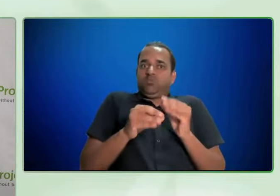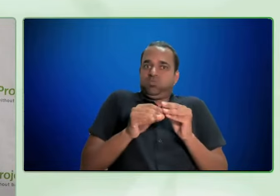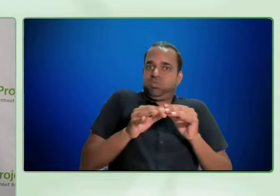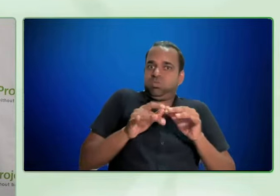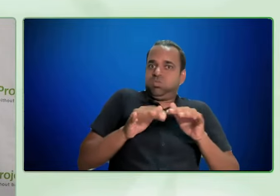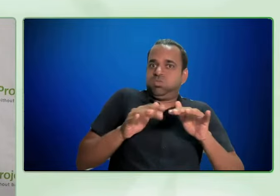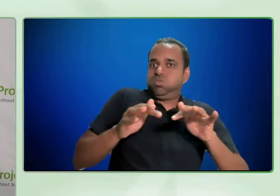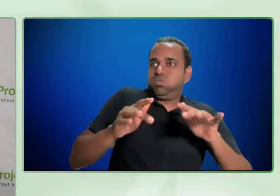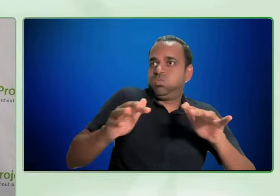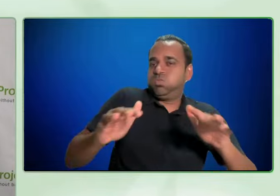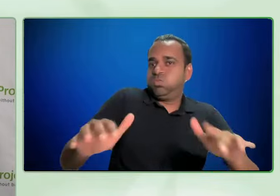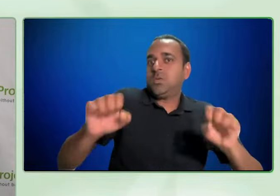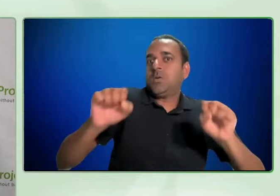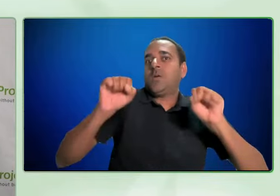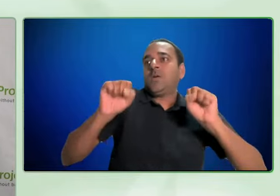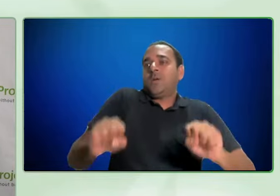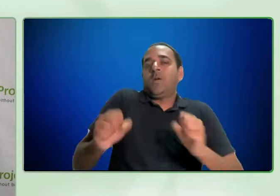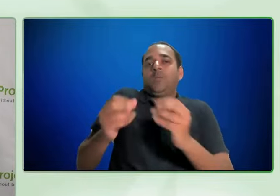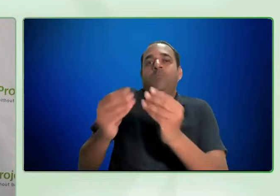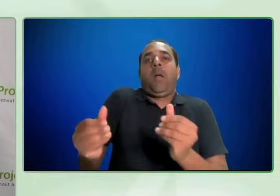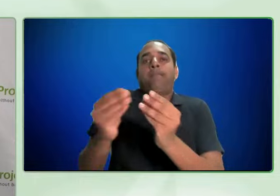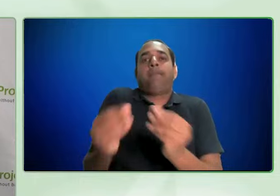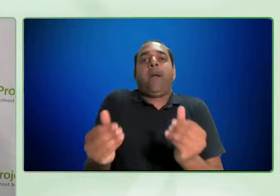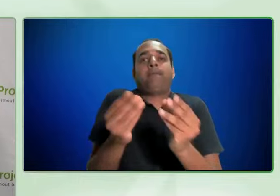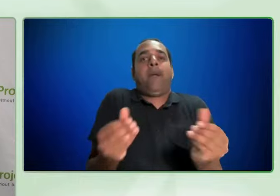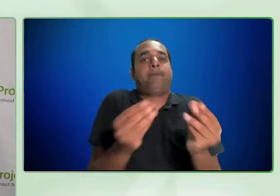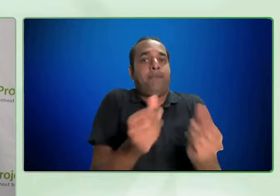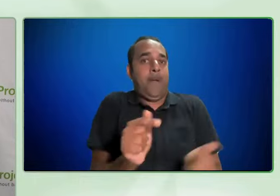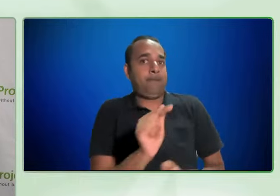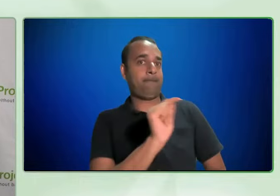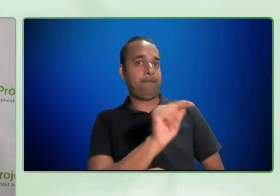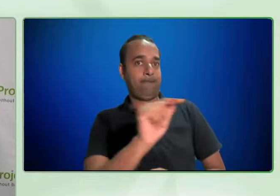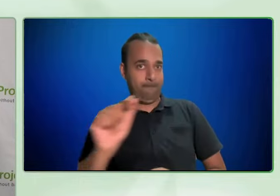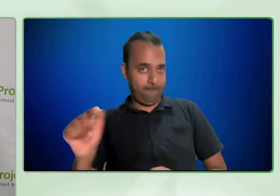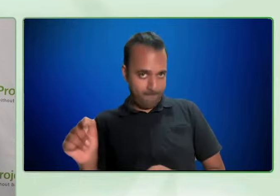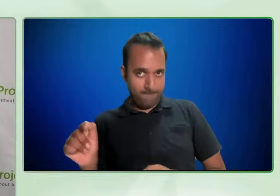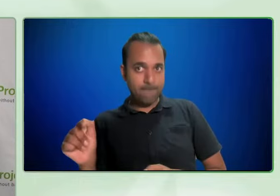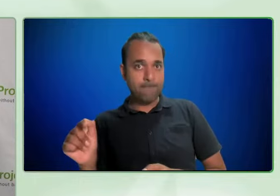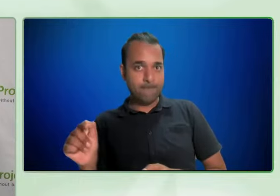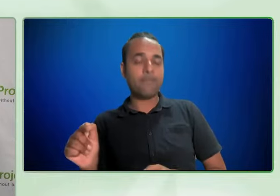and I see that as a huge opportunity for technology.